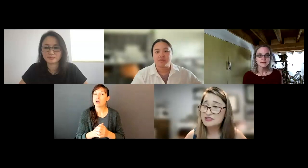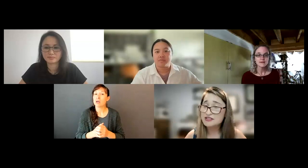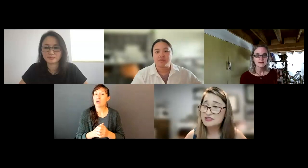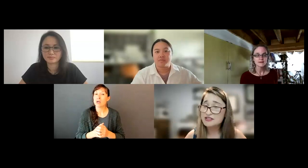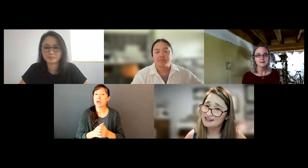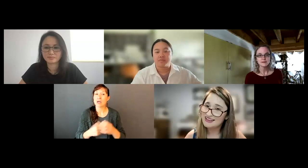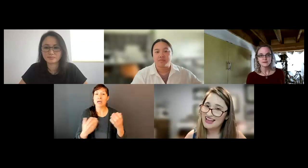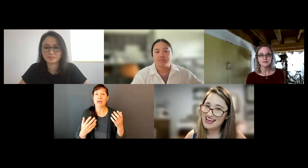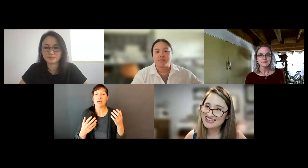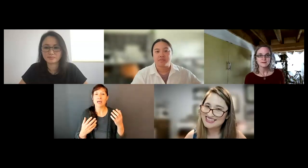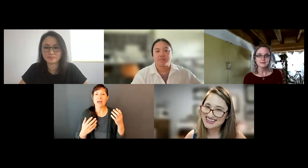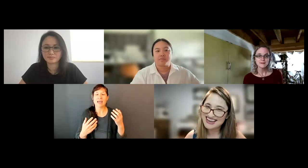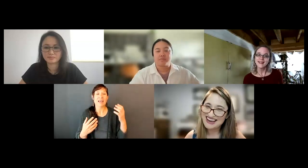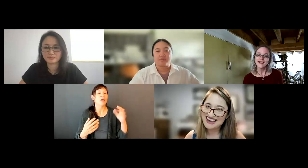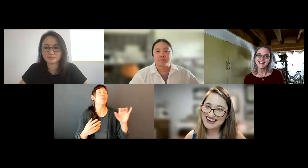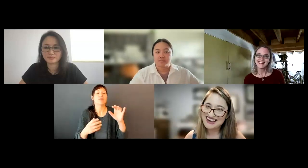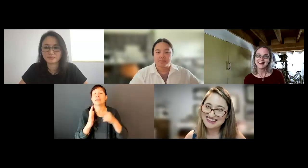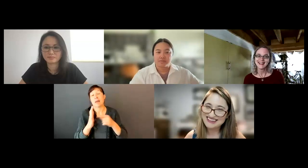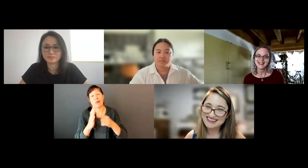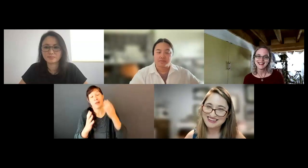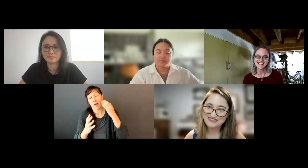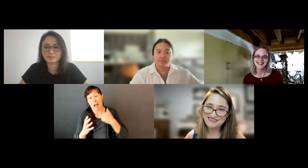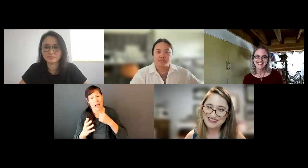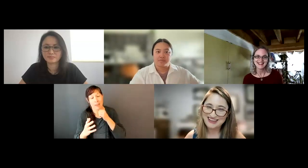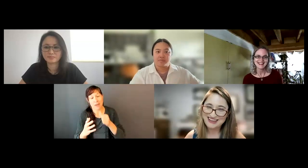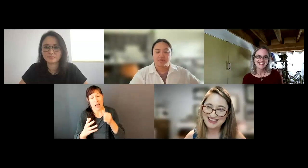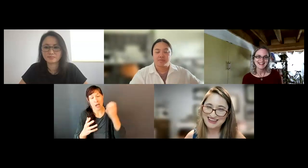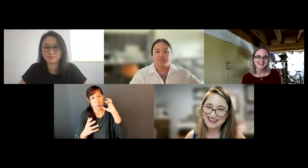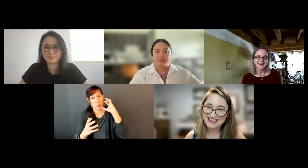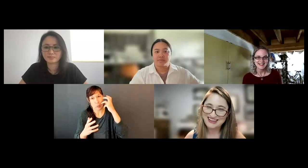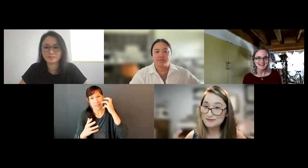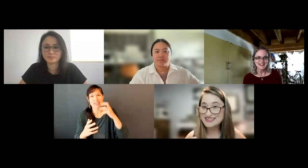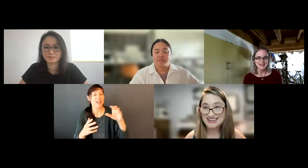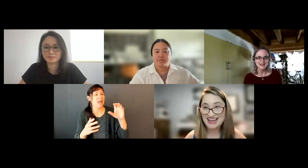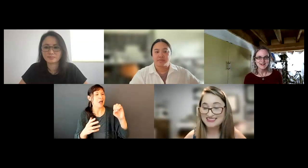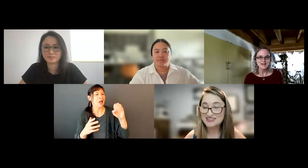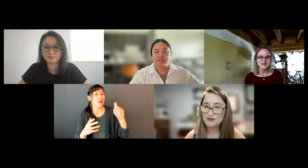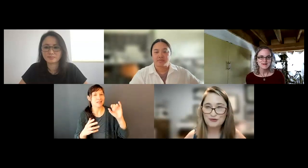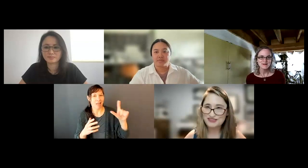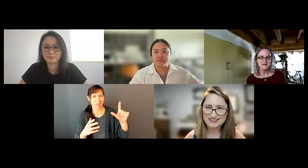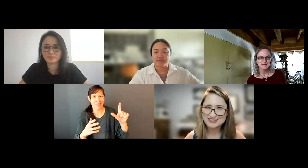I don't like Excel. And a lot of like ad spend has to do with Excel